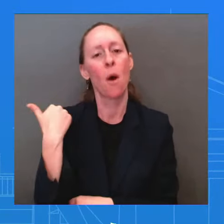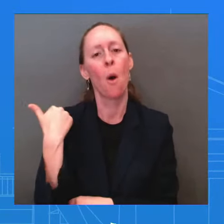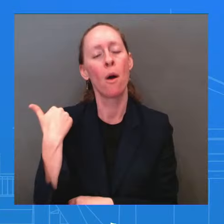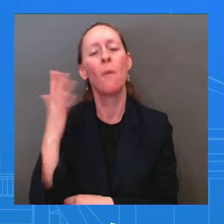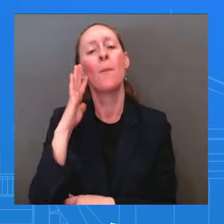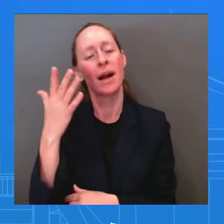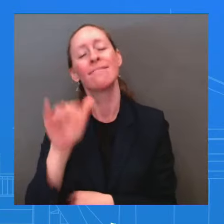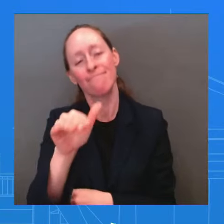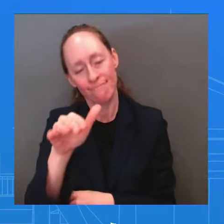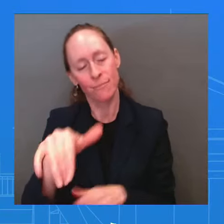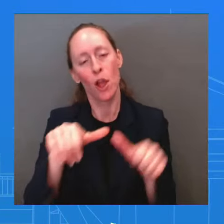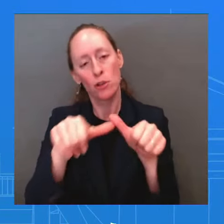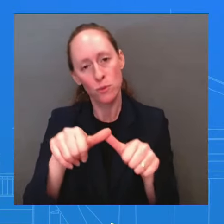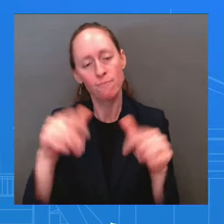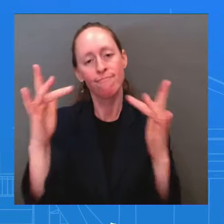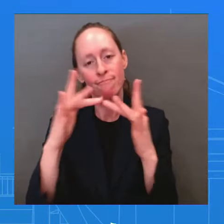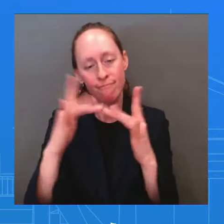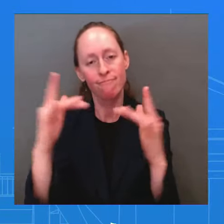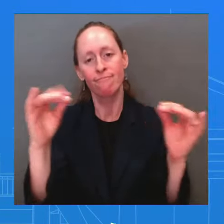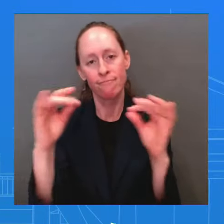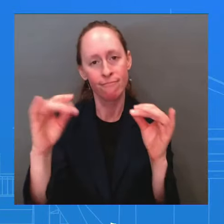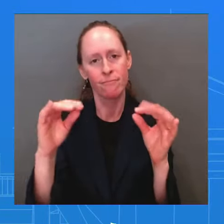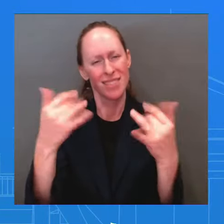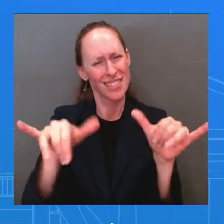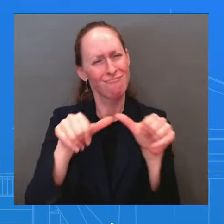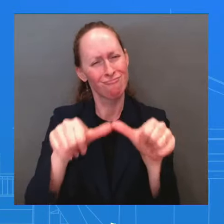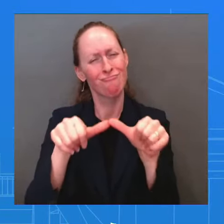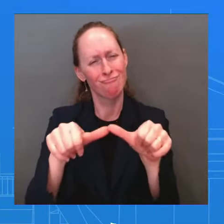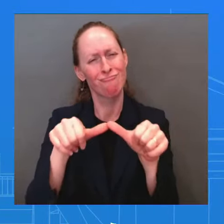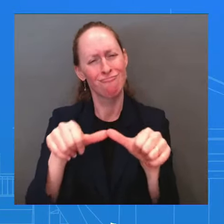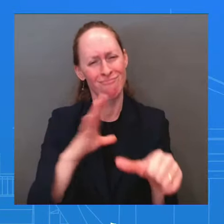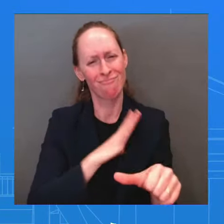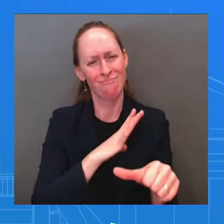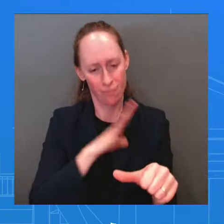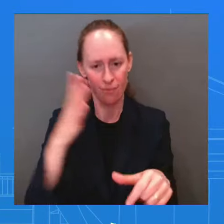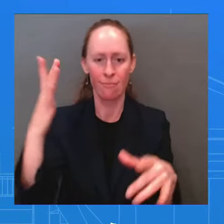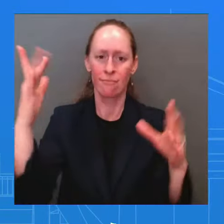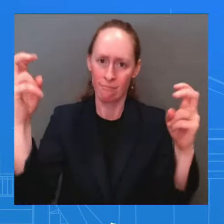you know, to move forward in a way where they are at the table; they're hammering this out, with -- doing it in good faith;